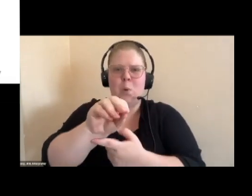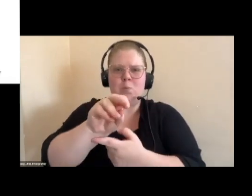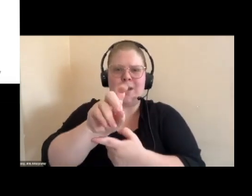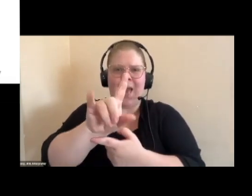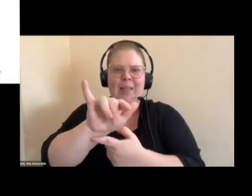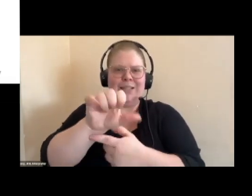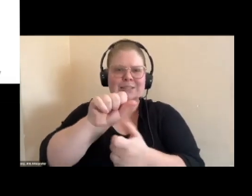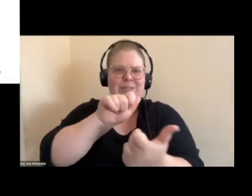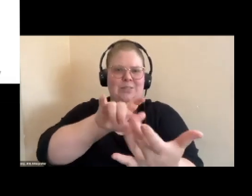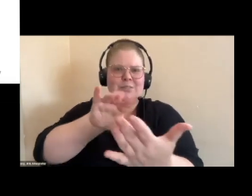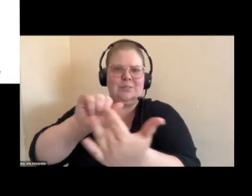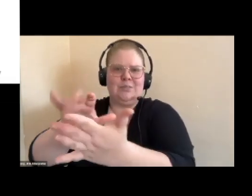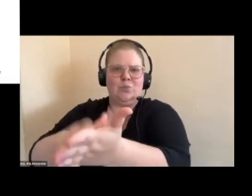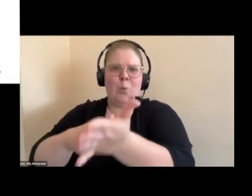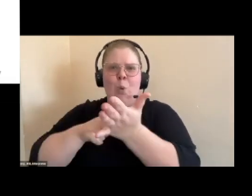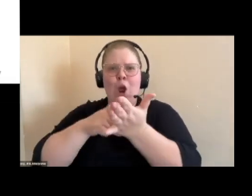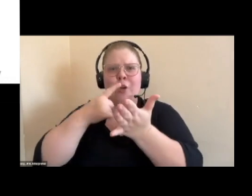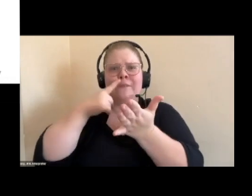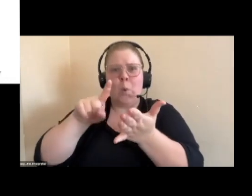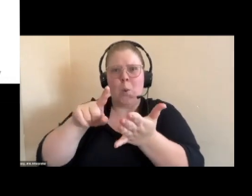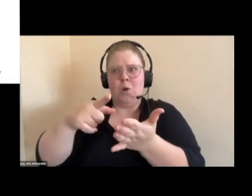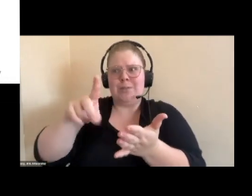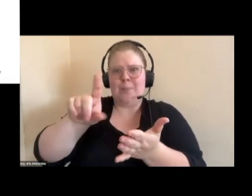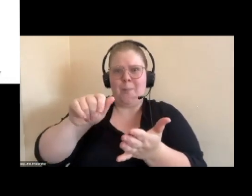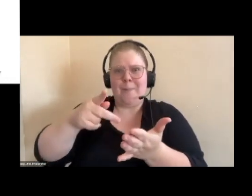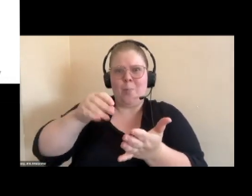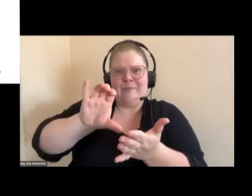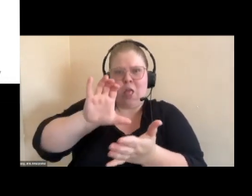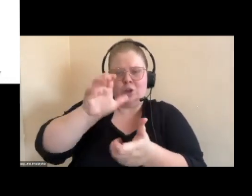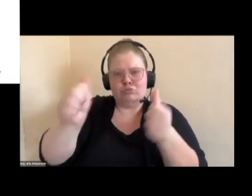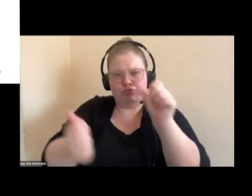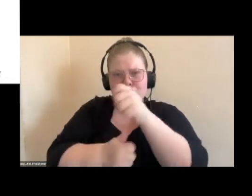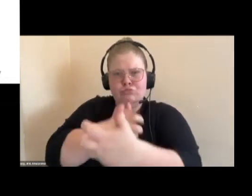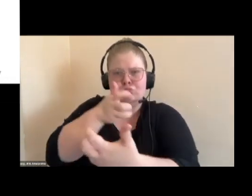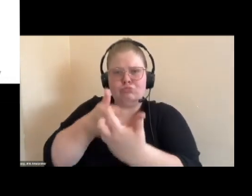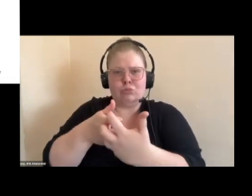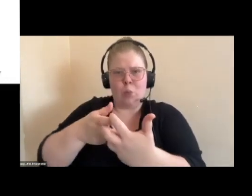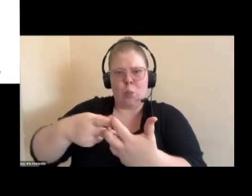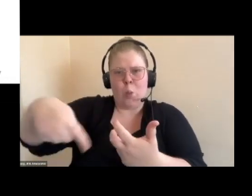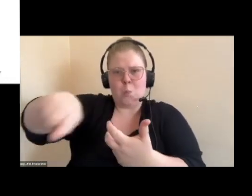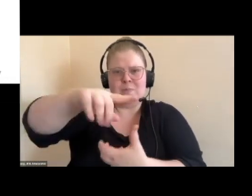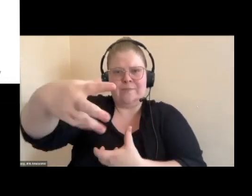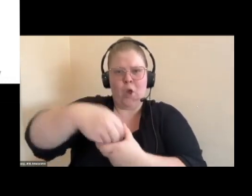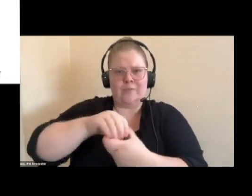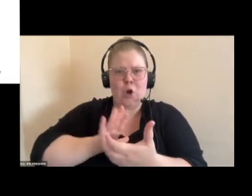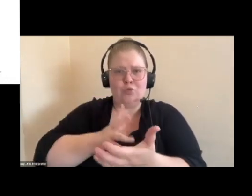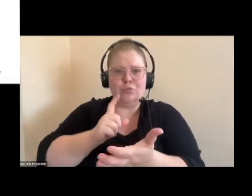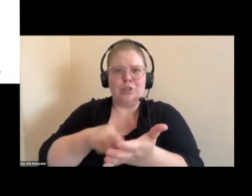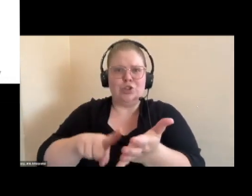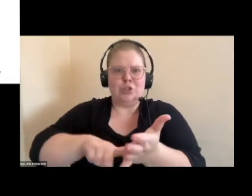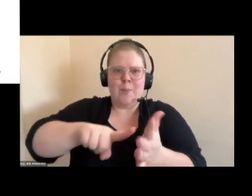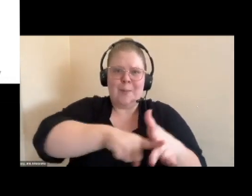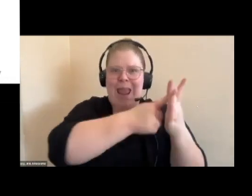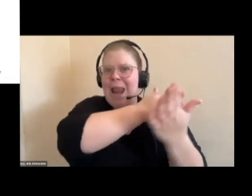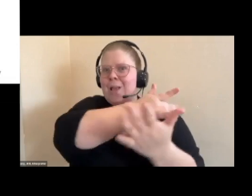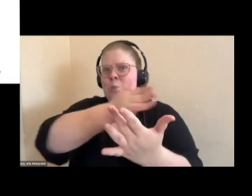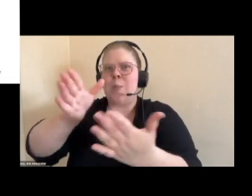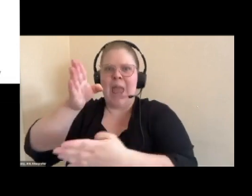of color who are involved in our research. From the beginning to the end, I know that there has been